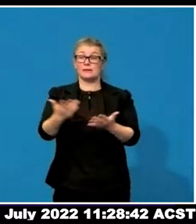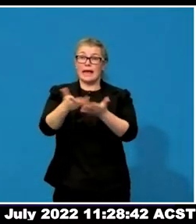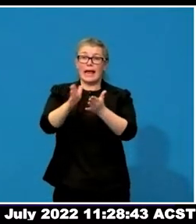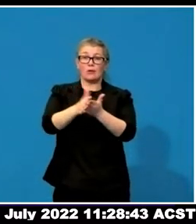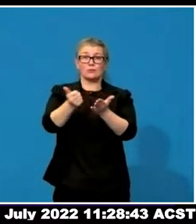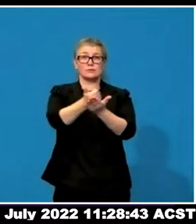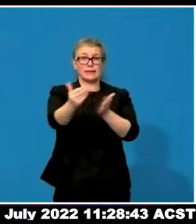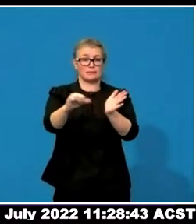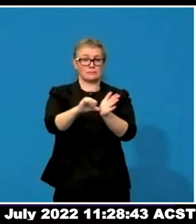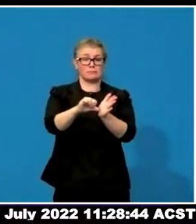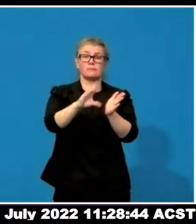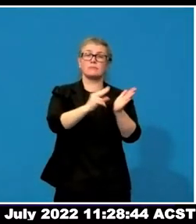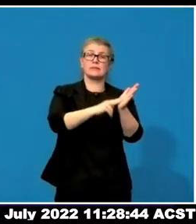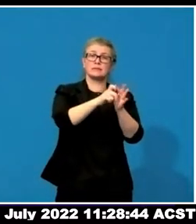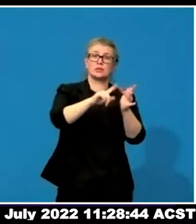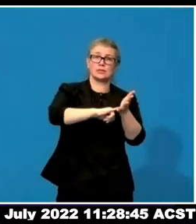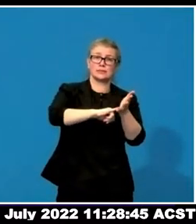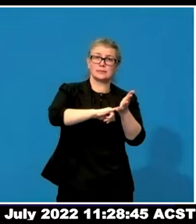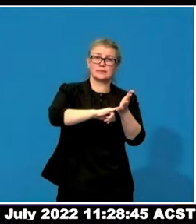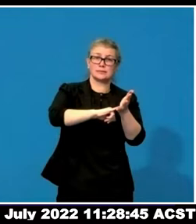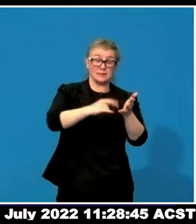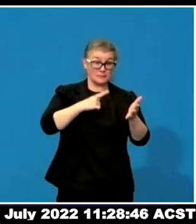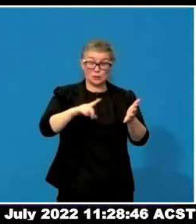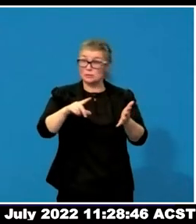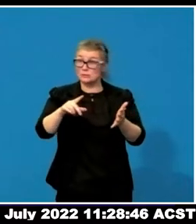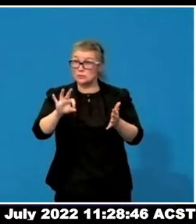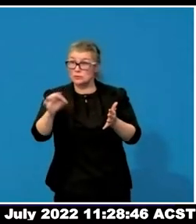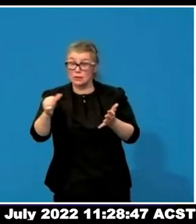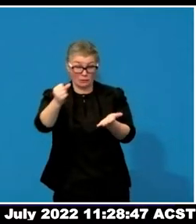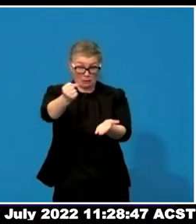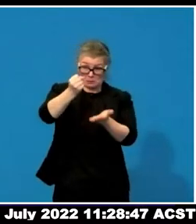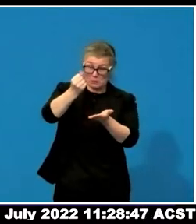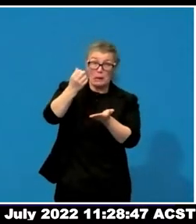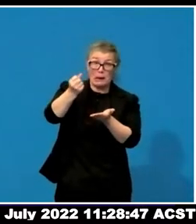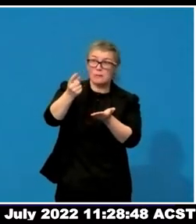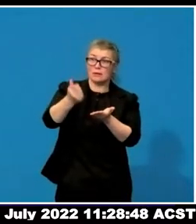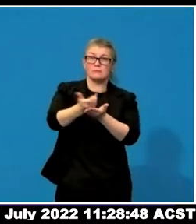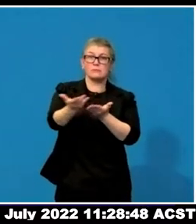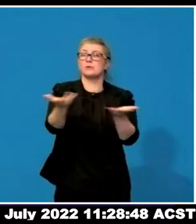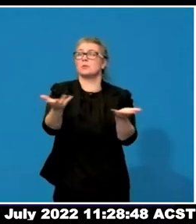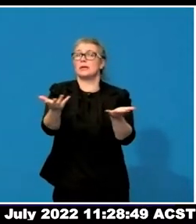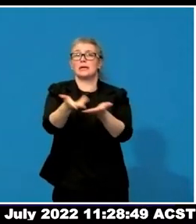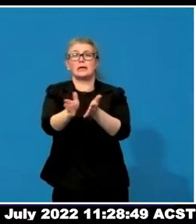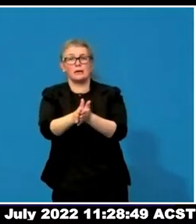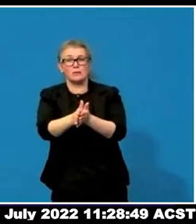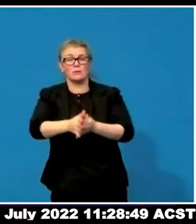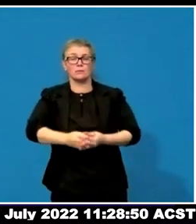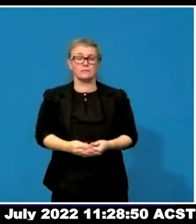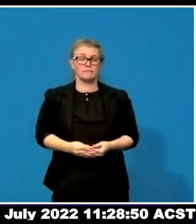And particularly we will look at the inadequate or lack of disability services and